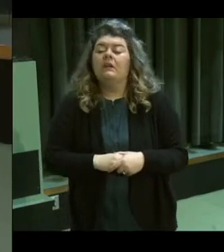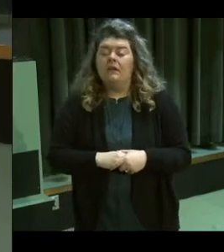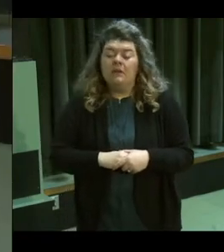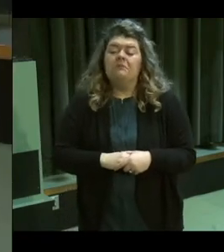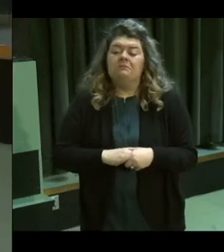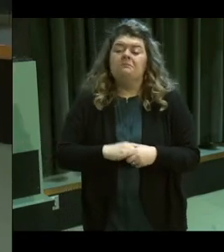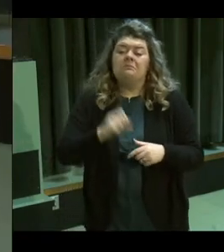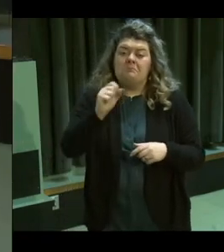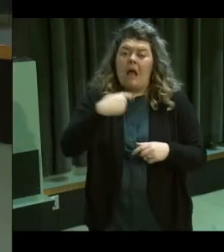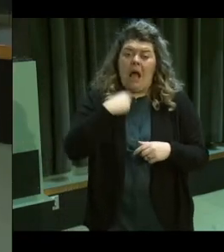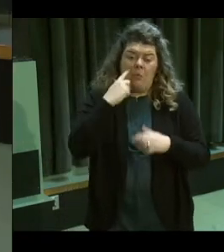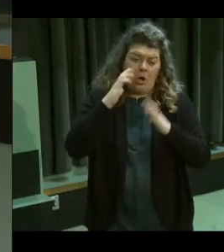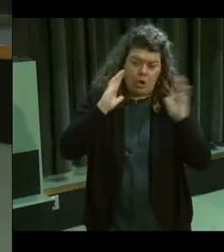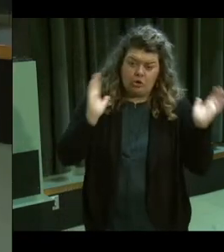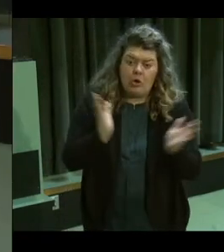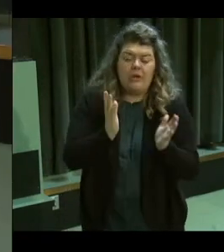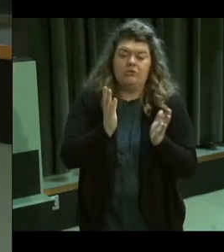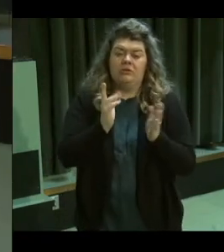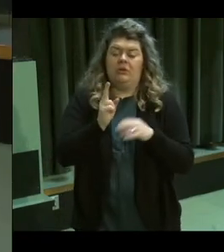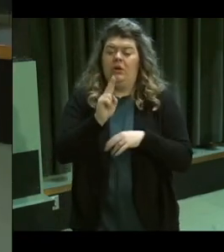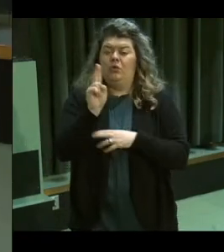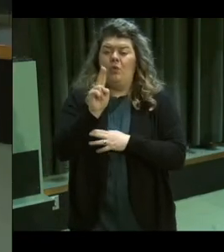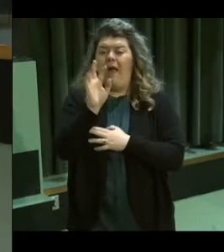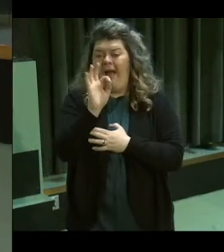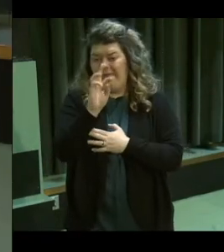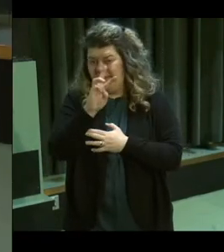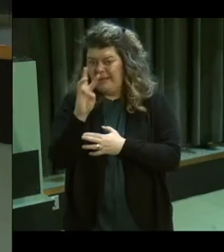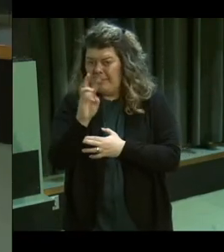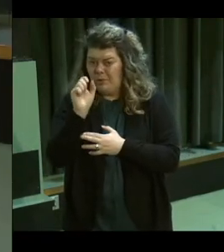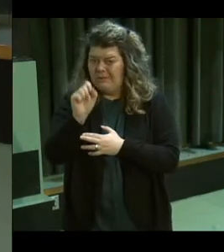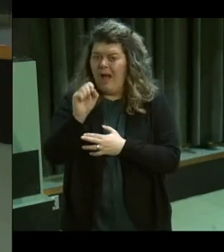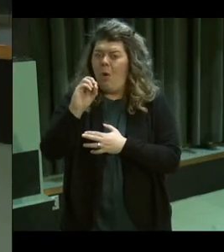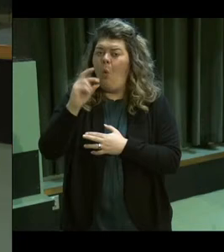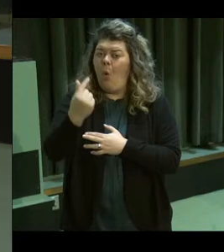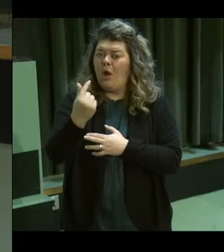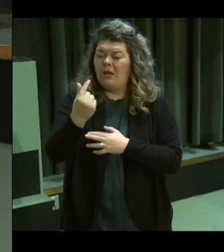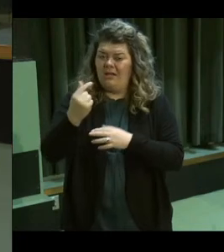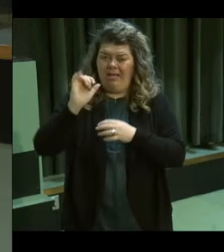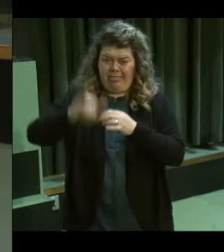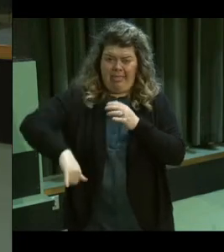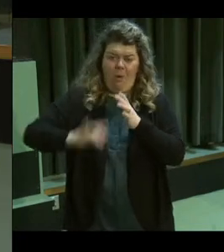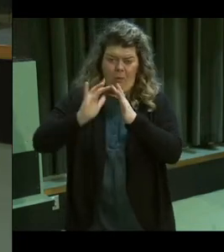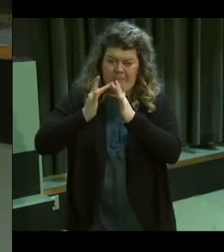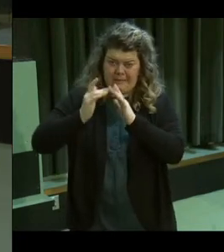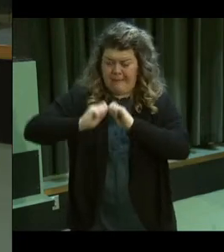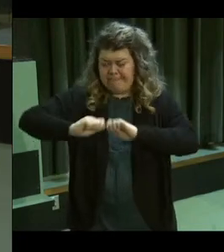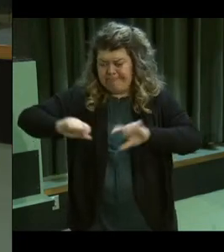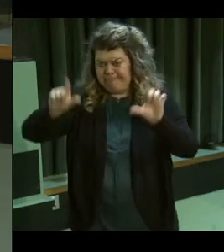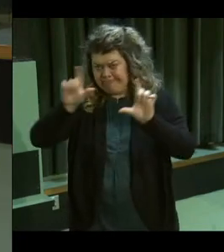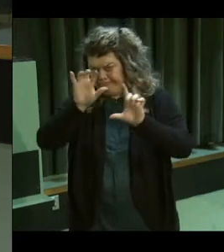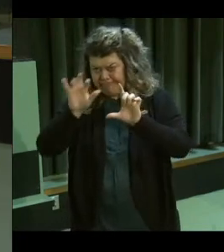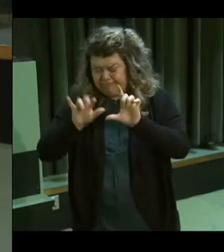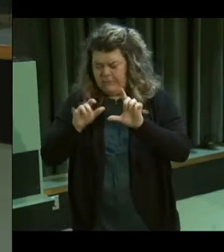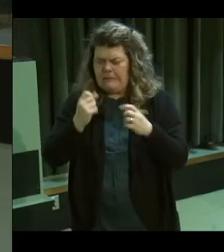encourage everyone to go to UFW.